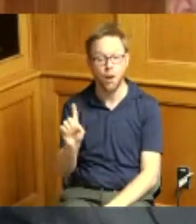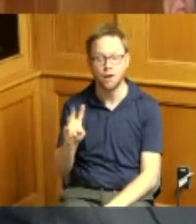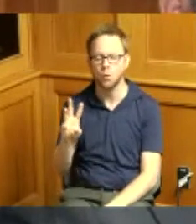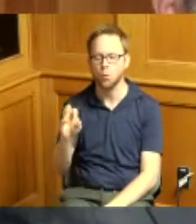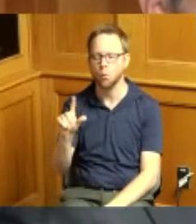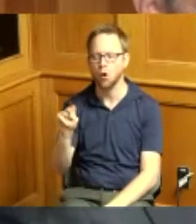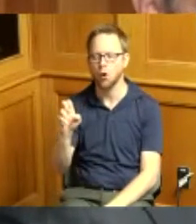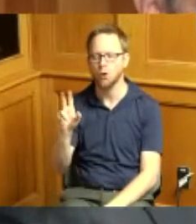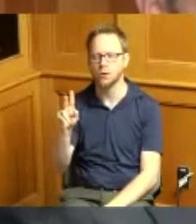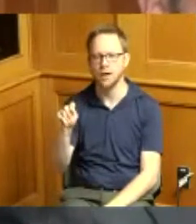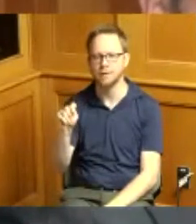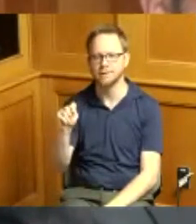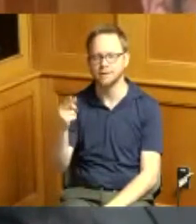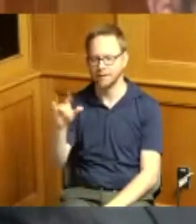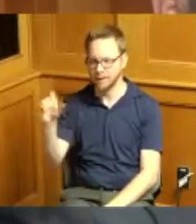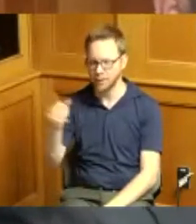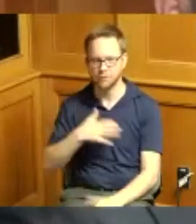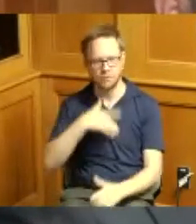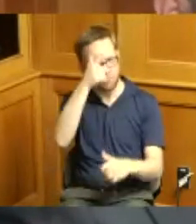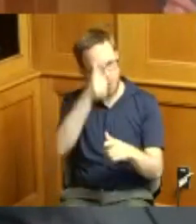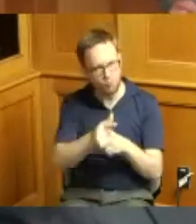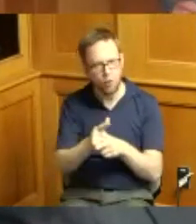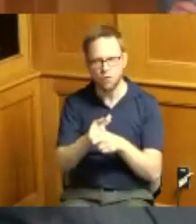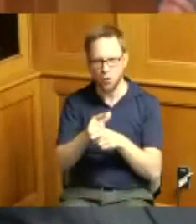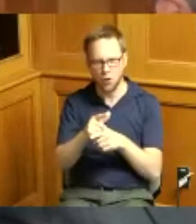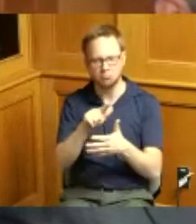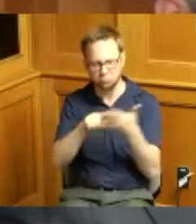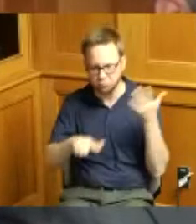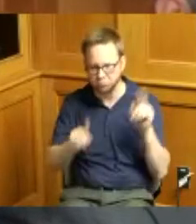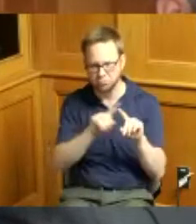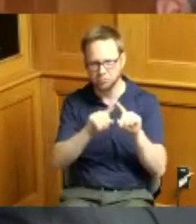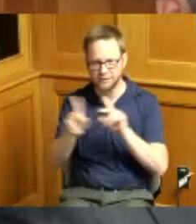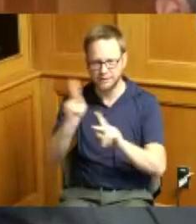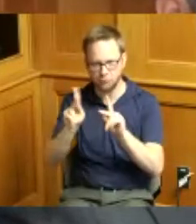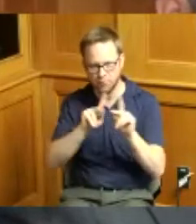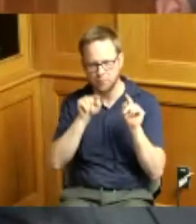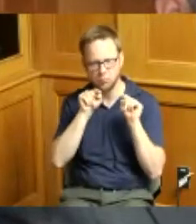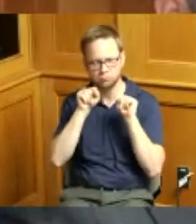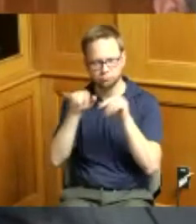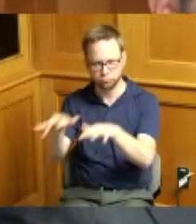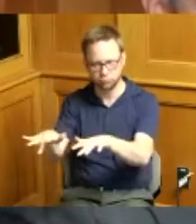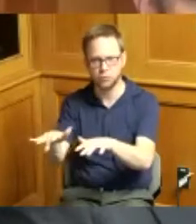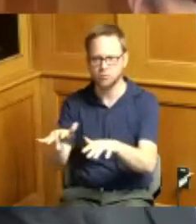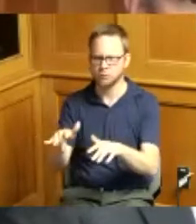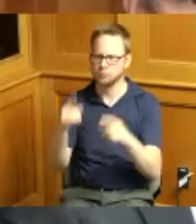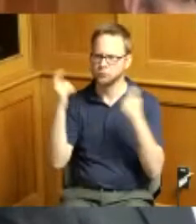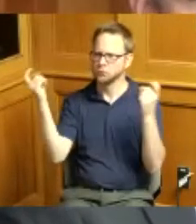brother dan was there a lot of people were there and so it was a good celebration a Triversity is